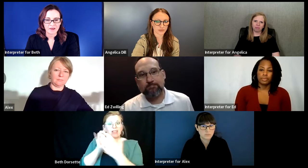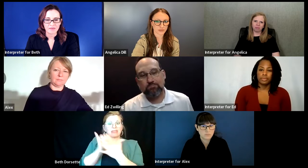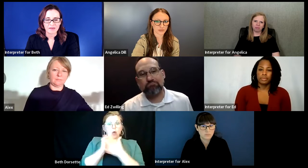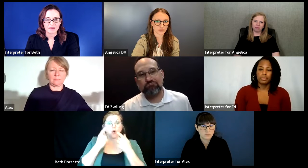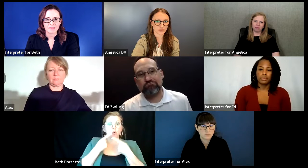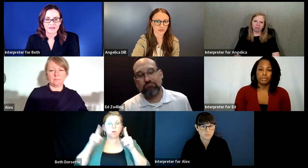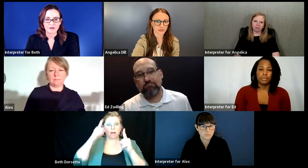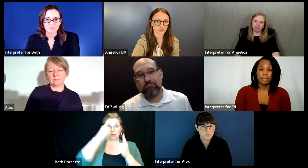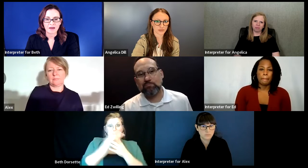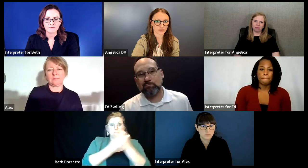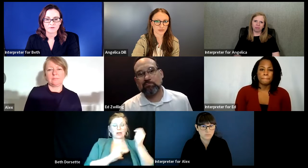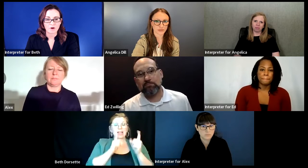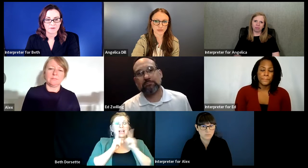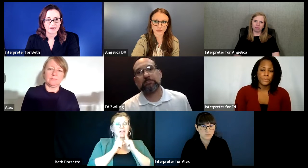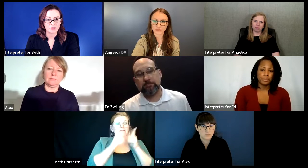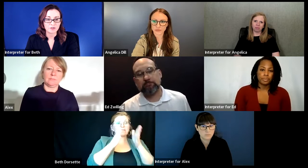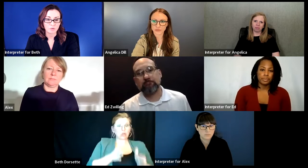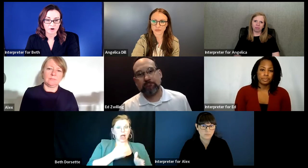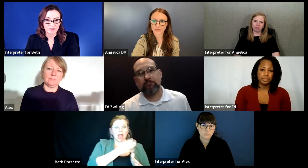That way they can allow some time for those accommodations to work.